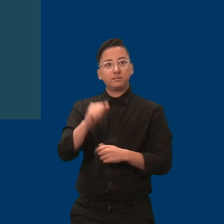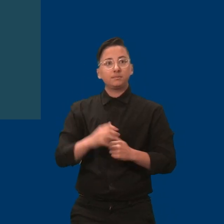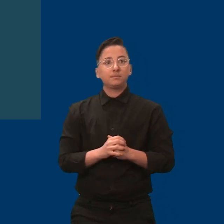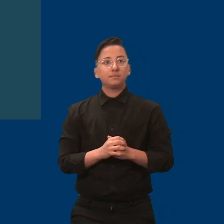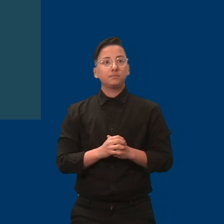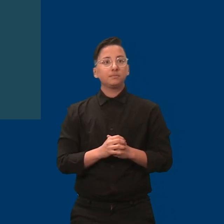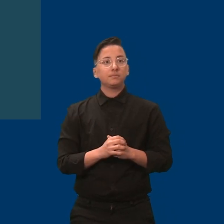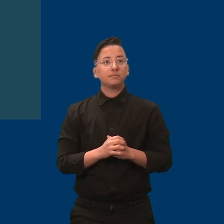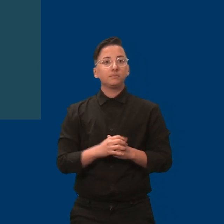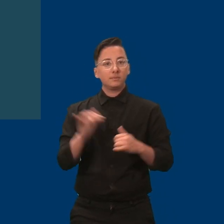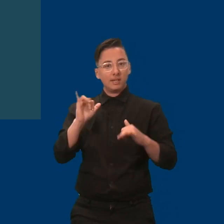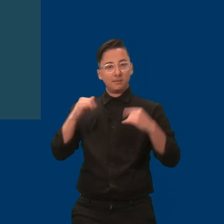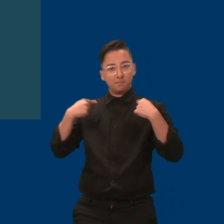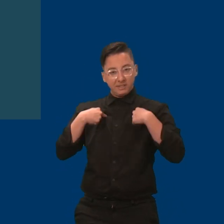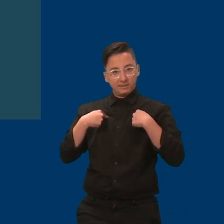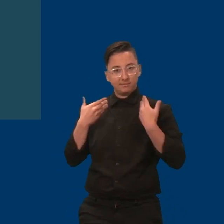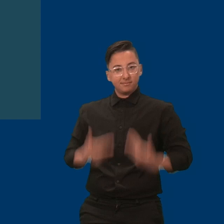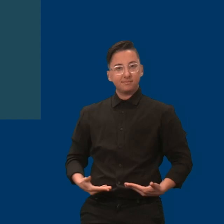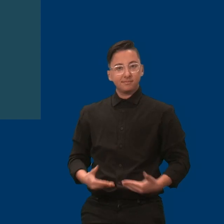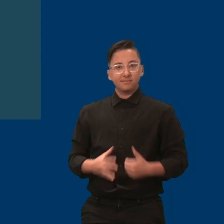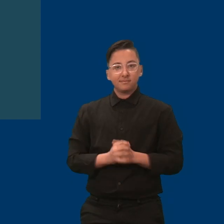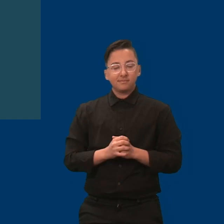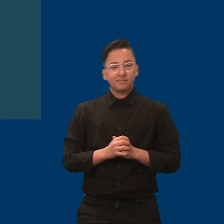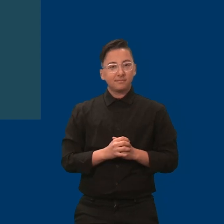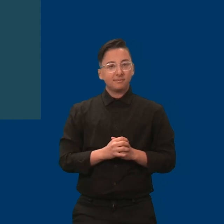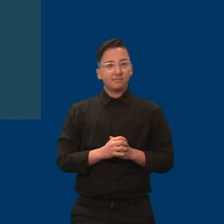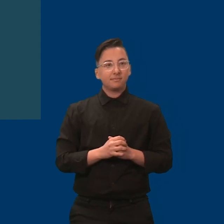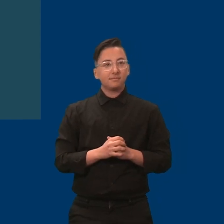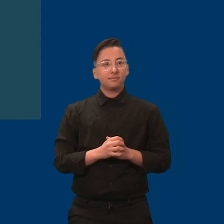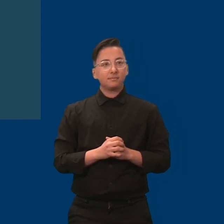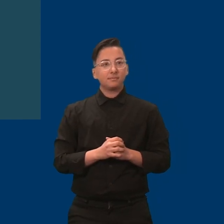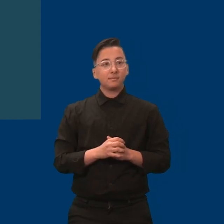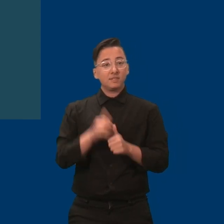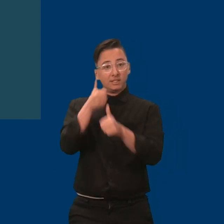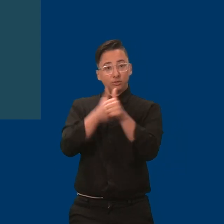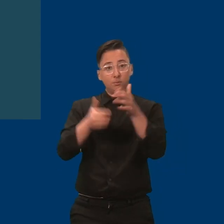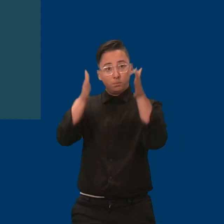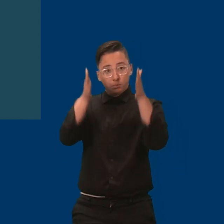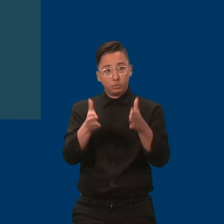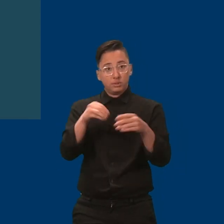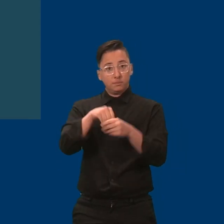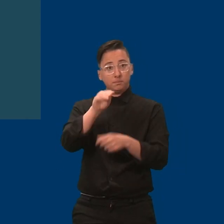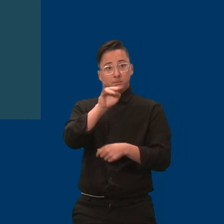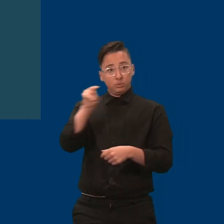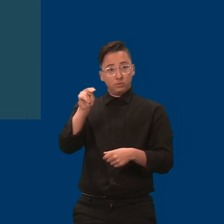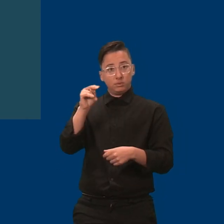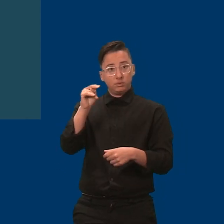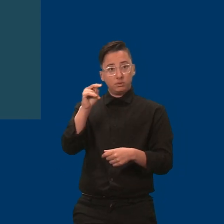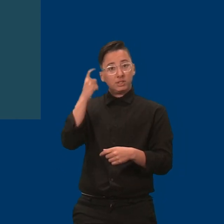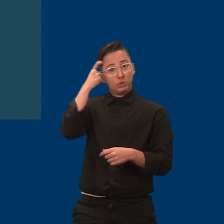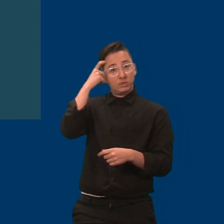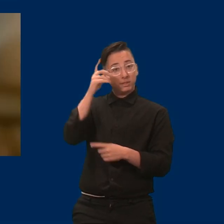All Minnesotans with an intellectual disability are worth it. Thank you.